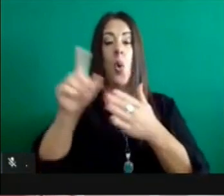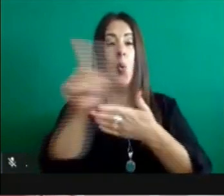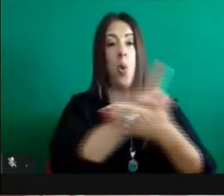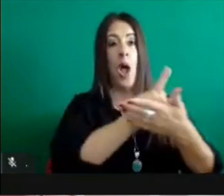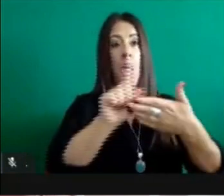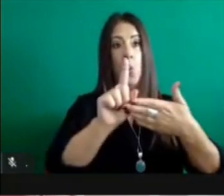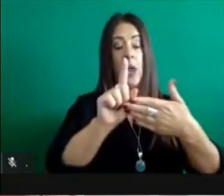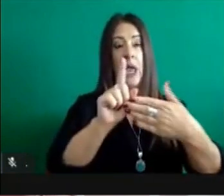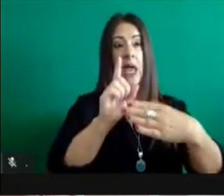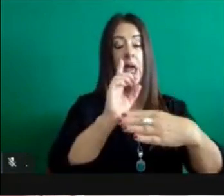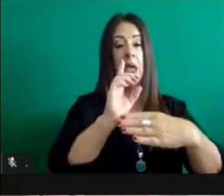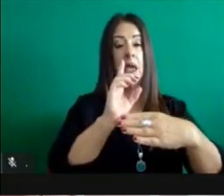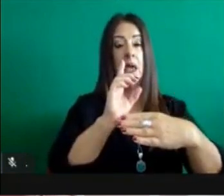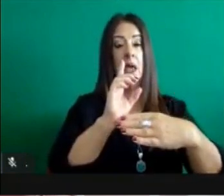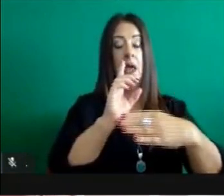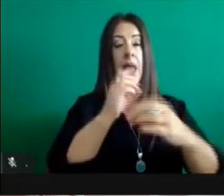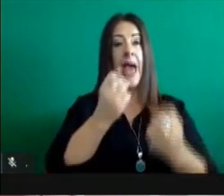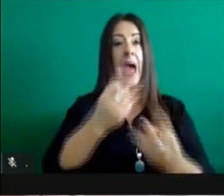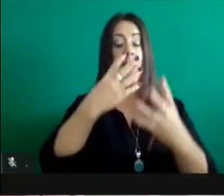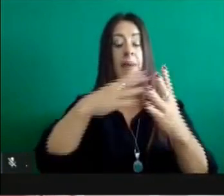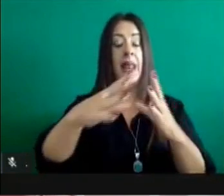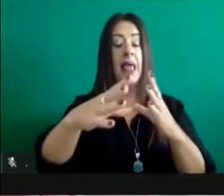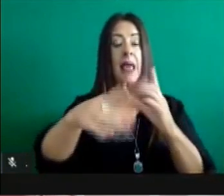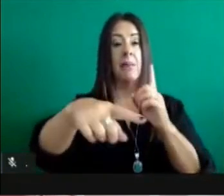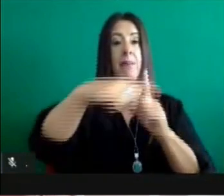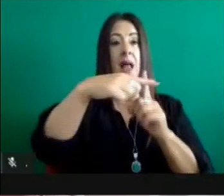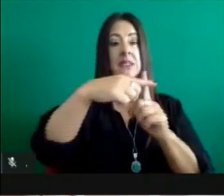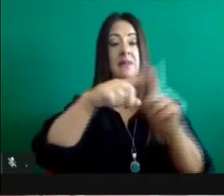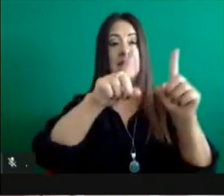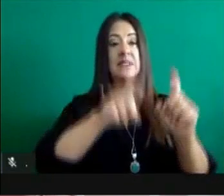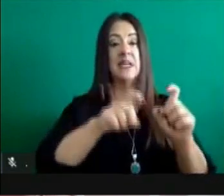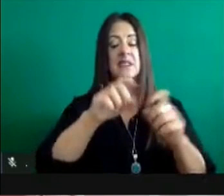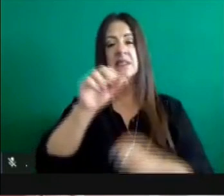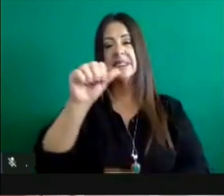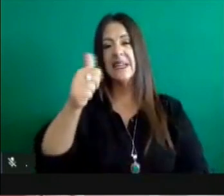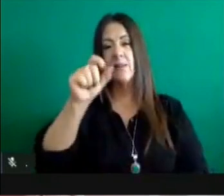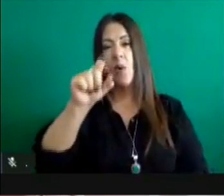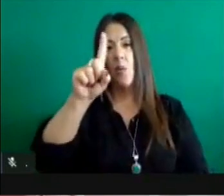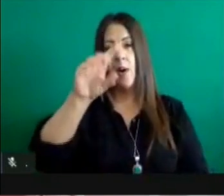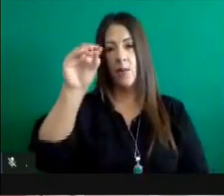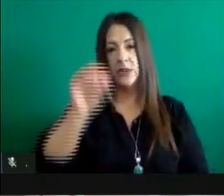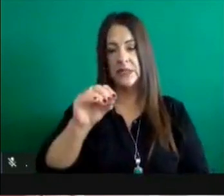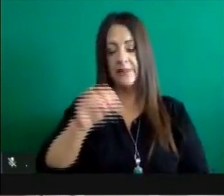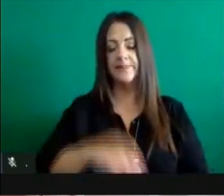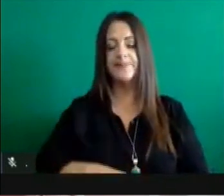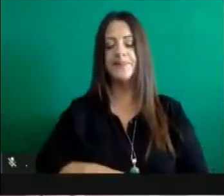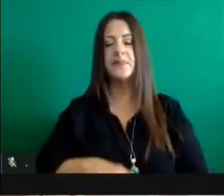NEXT SLIDE. SO, OUR SEVEN DAY POSITIVITY IS 10.1% HIGHER THAN OUR 14 DAY